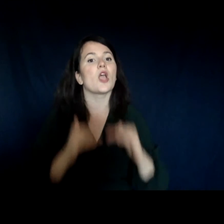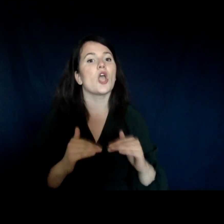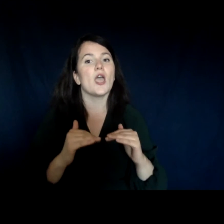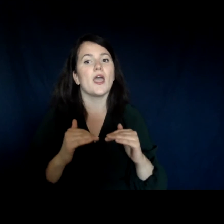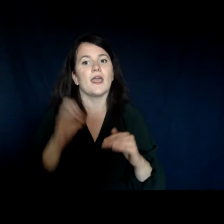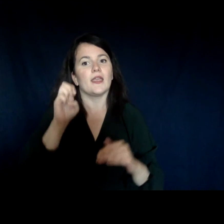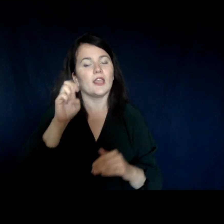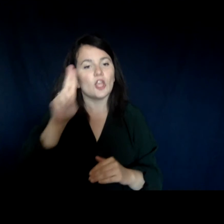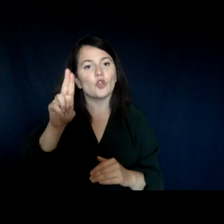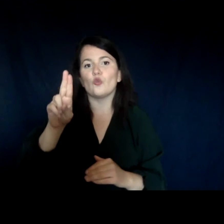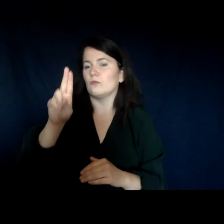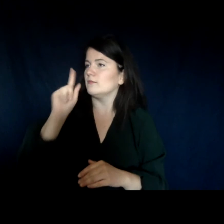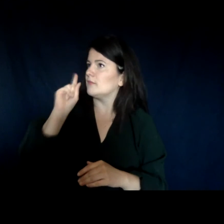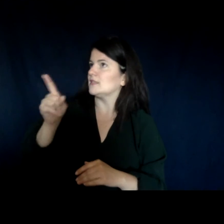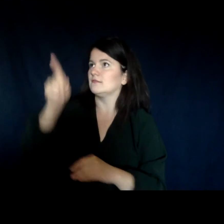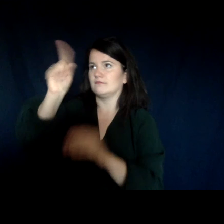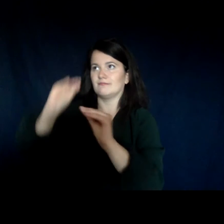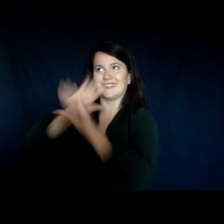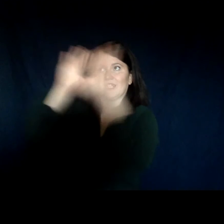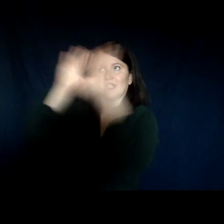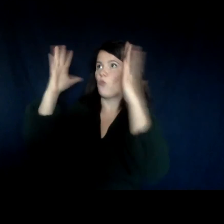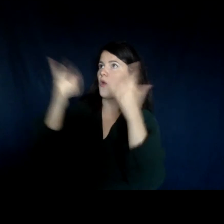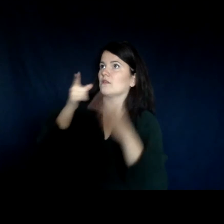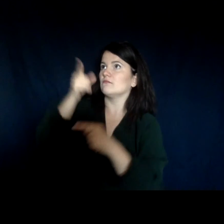That these funds will need to support innovative models.